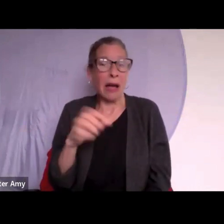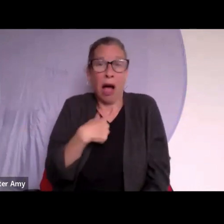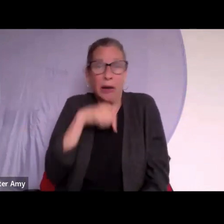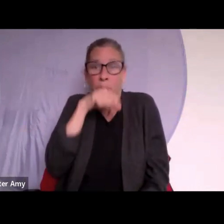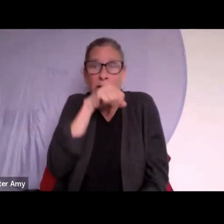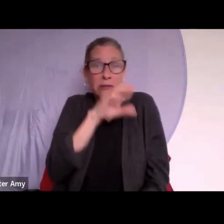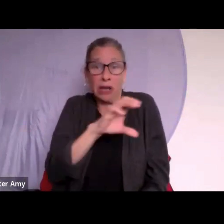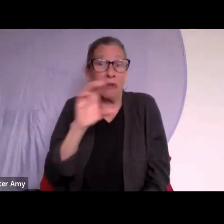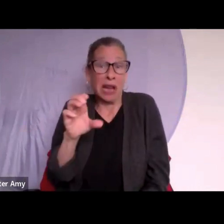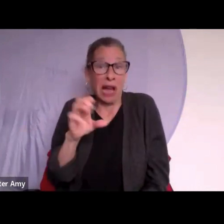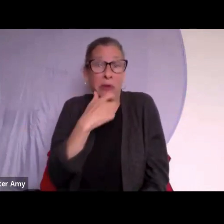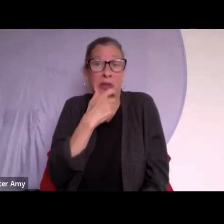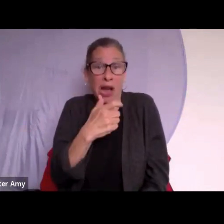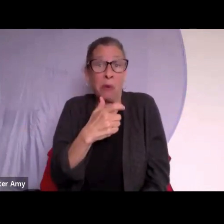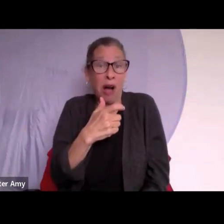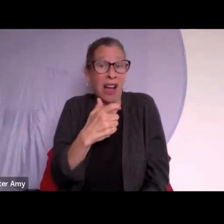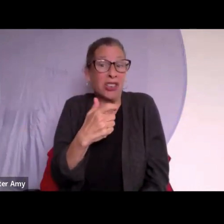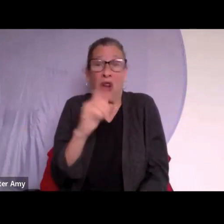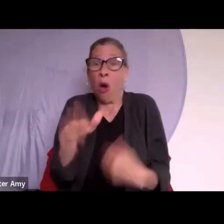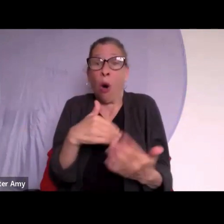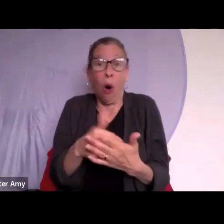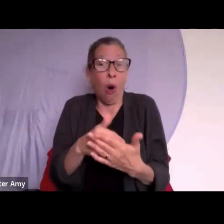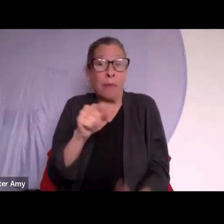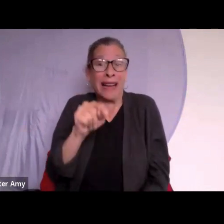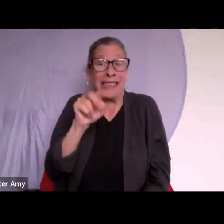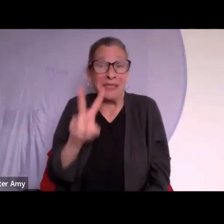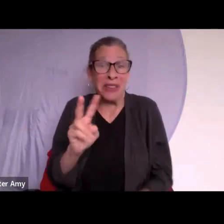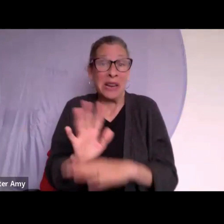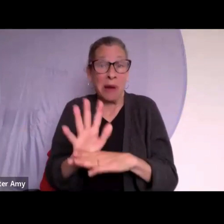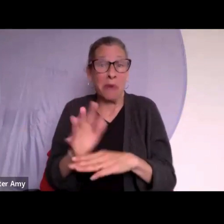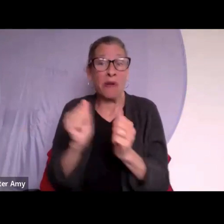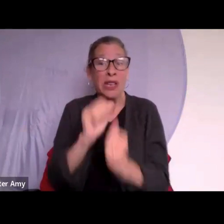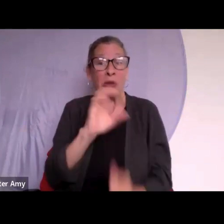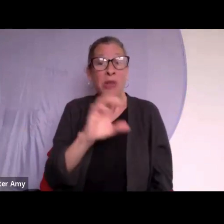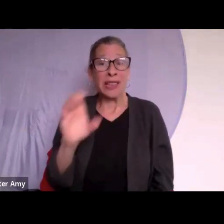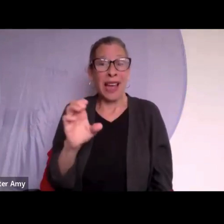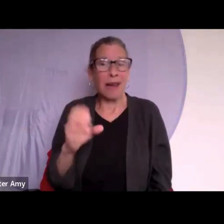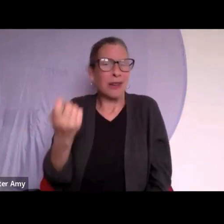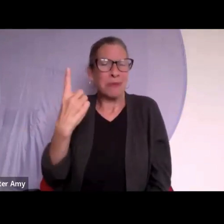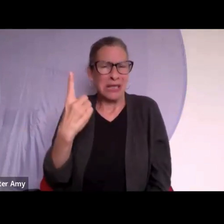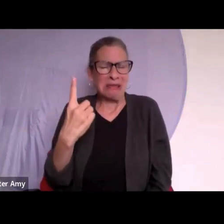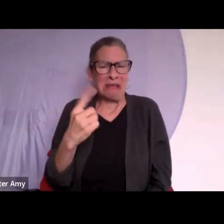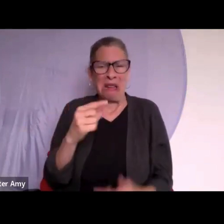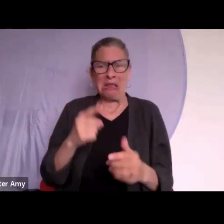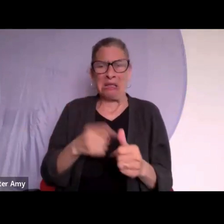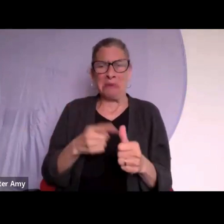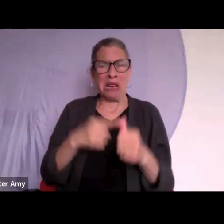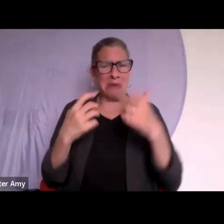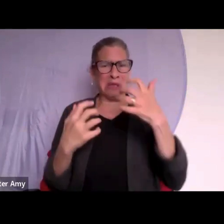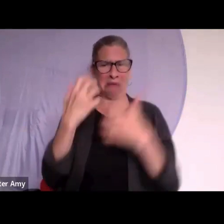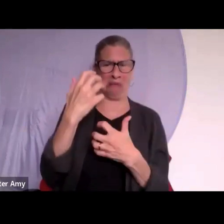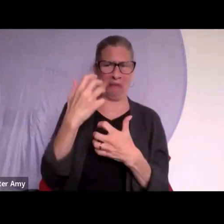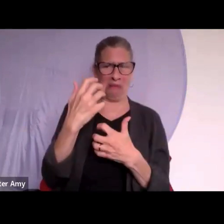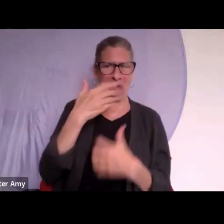watch everything with captions. I always turn the captions on, but I get it, sometimes it's done badly. I think sometimes it can